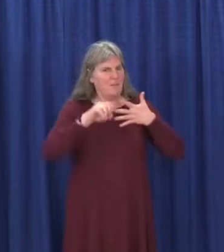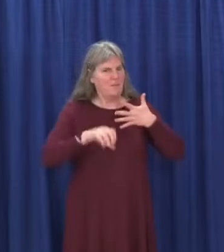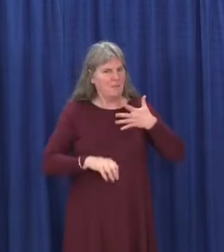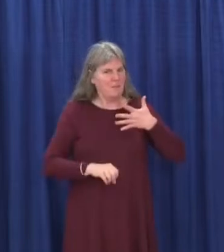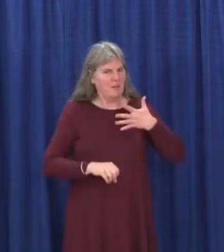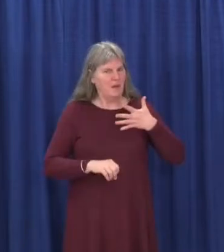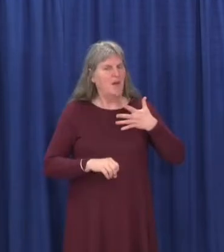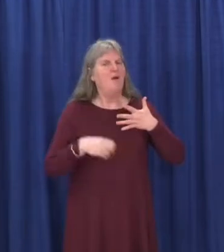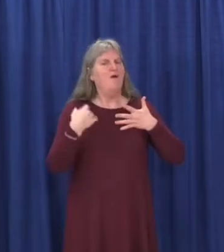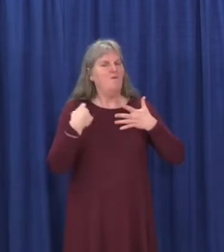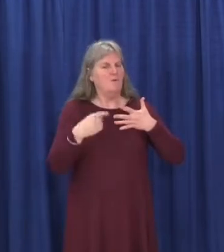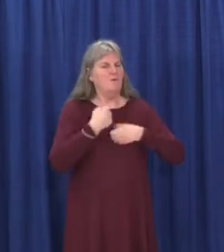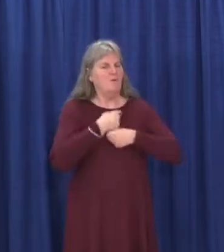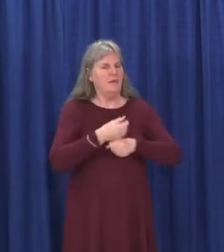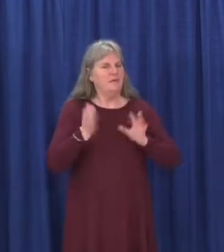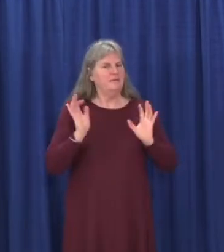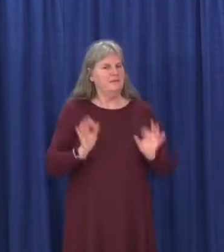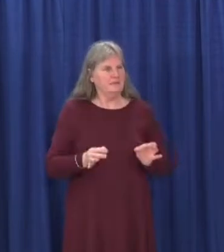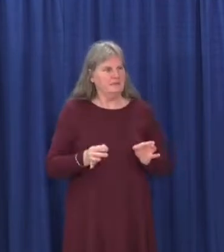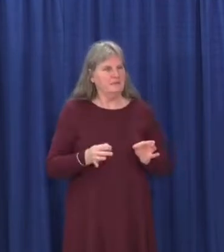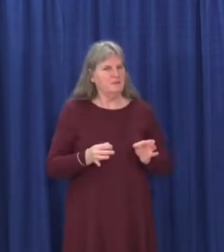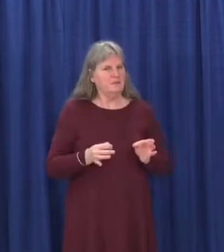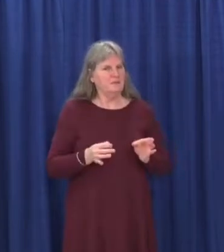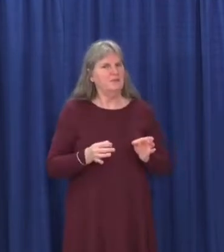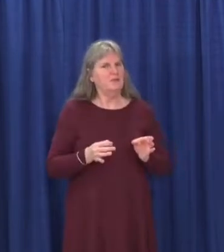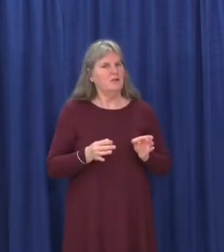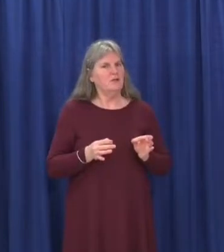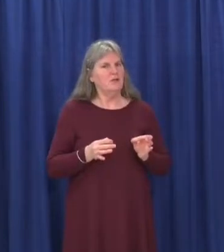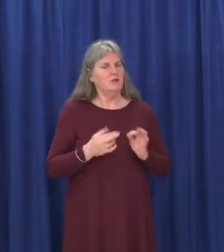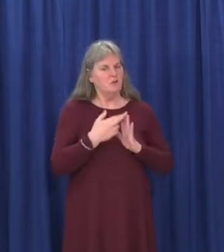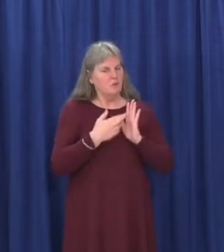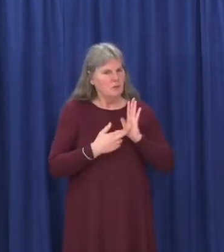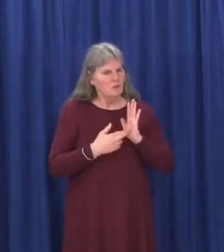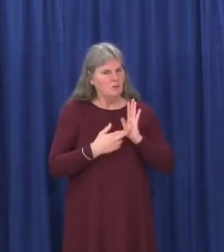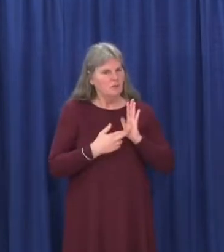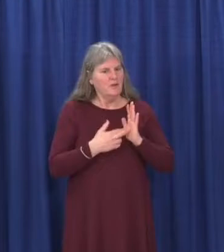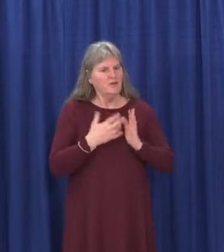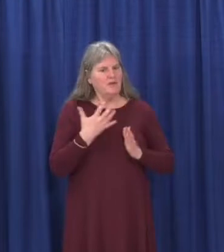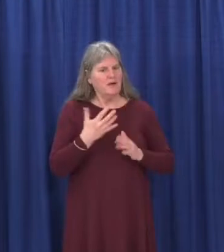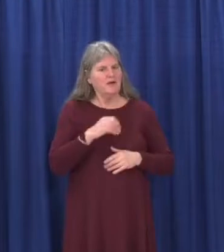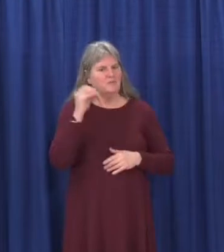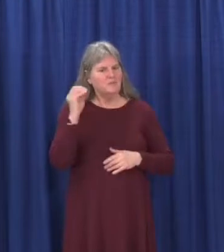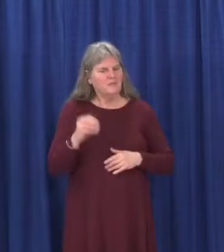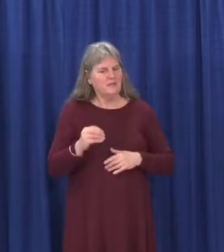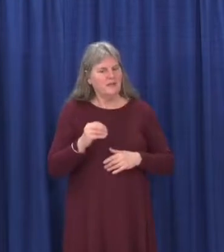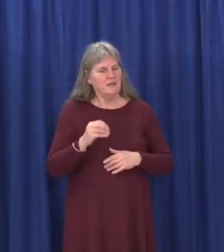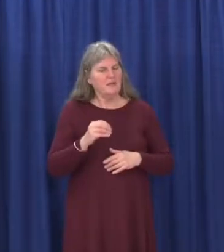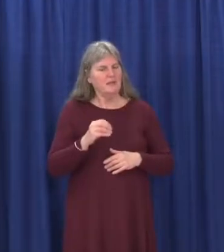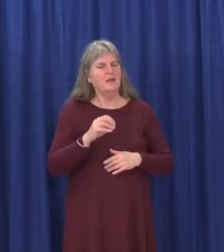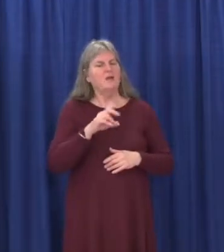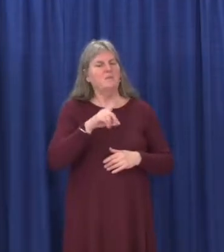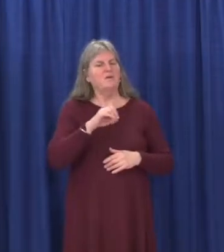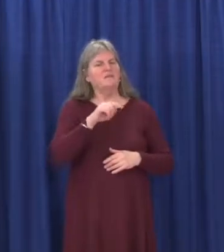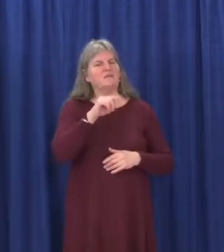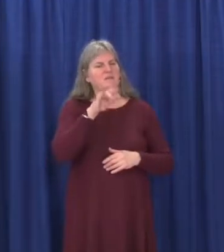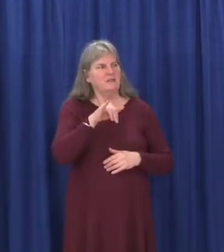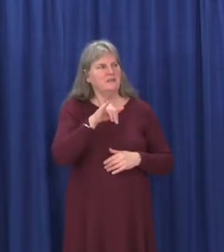for reducing restrictions, and you mentioned the 5% or less positivity rate in the test. Are there any other benchmarks that you could share